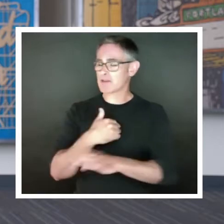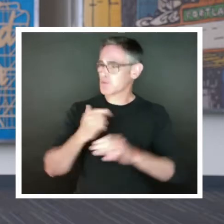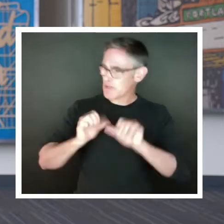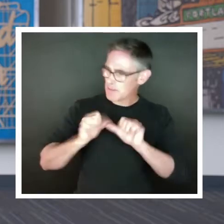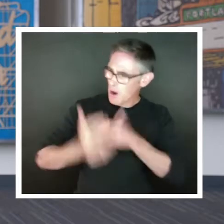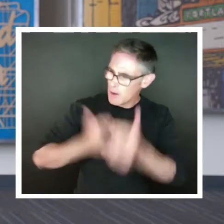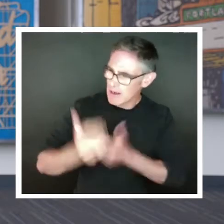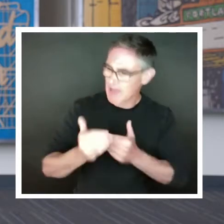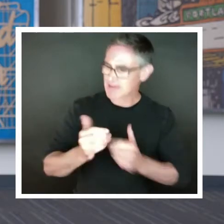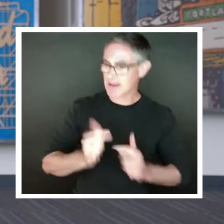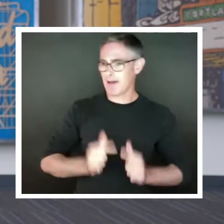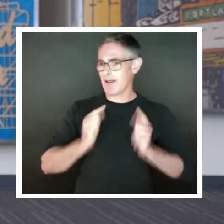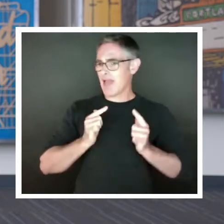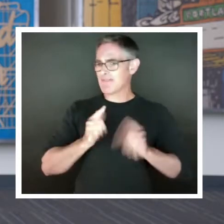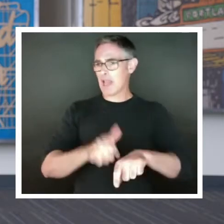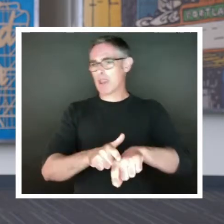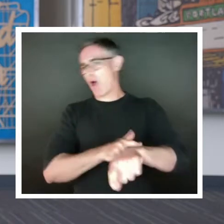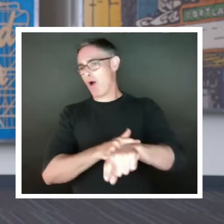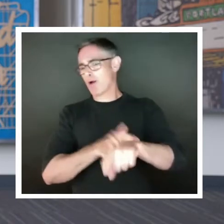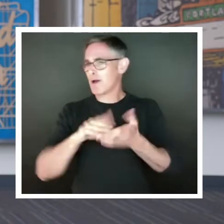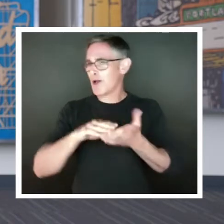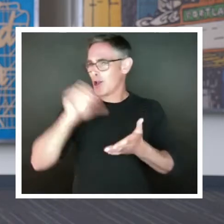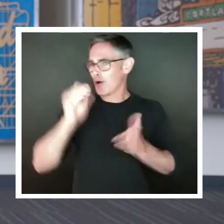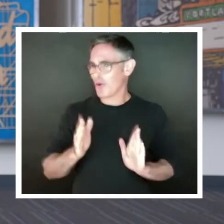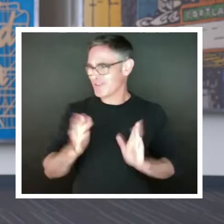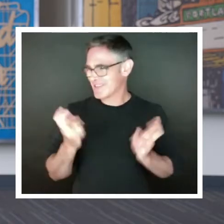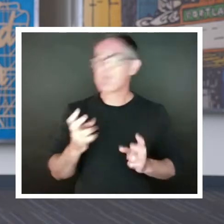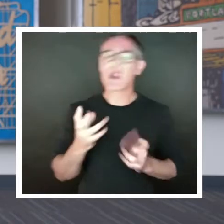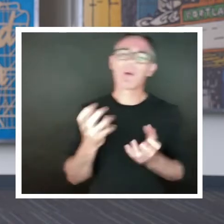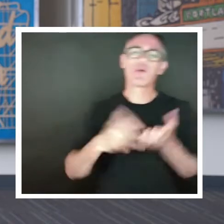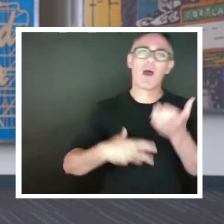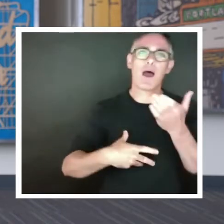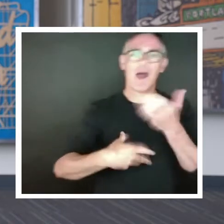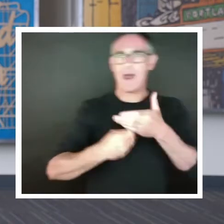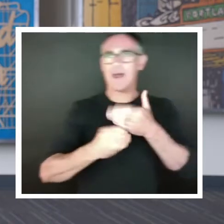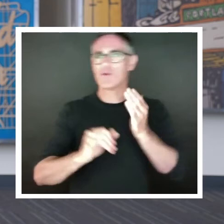I'd also like to add that there are no honors or awards